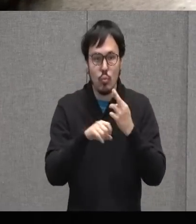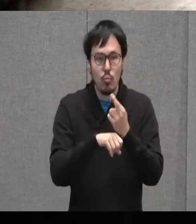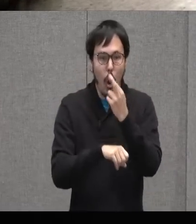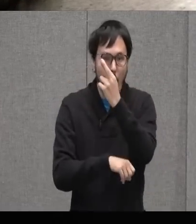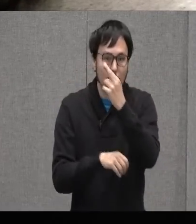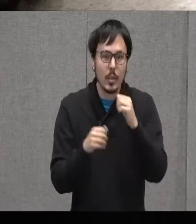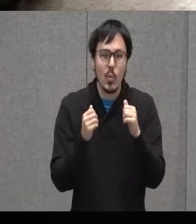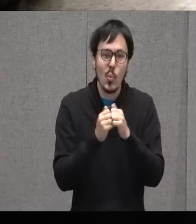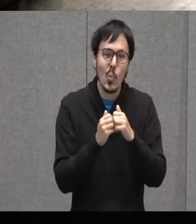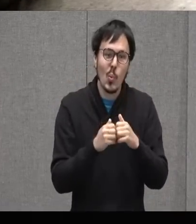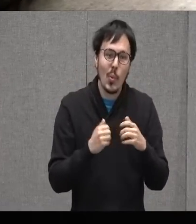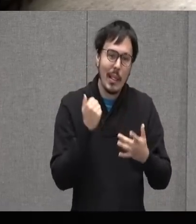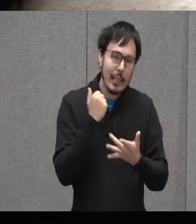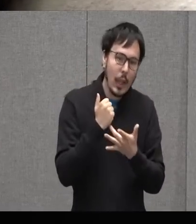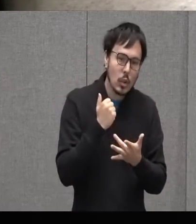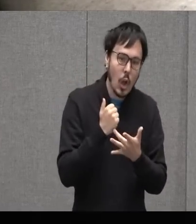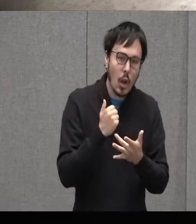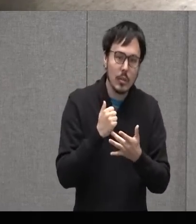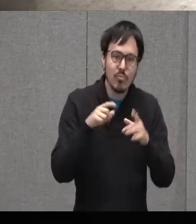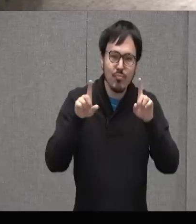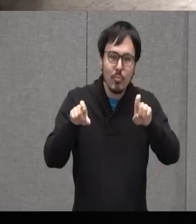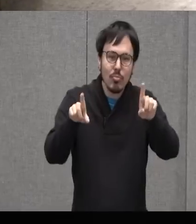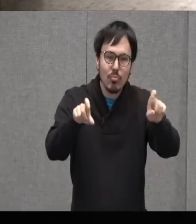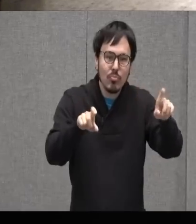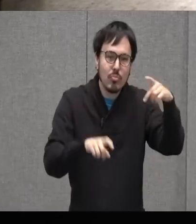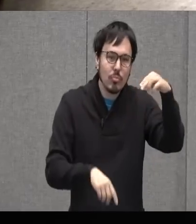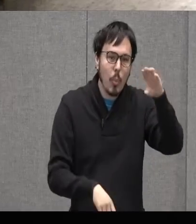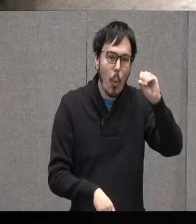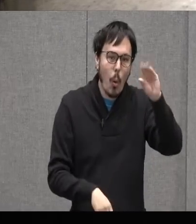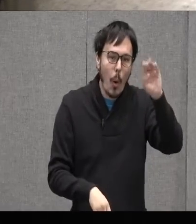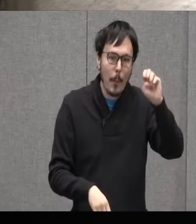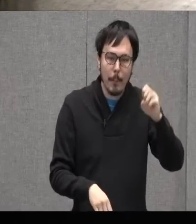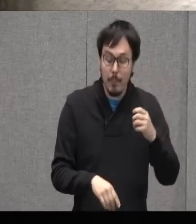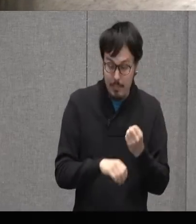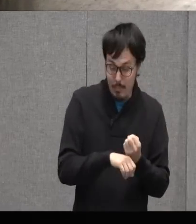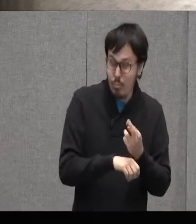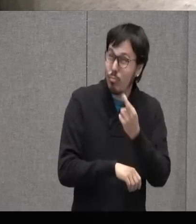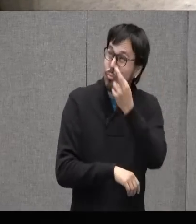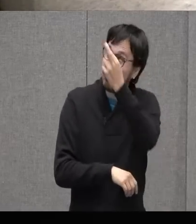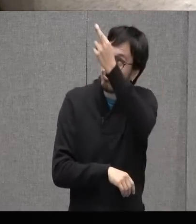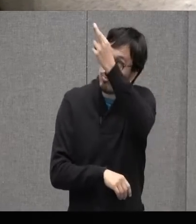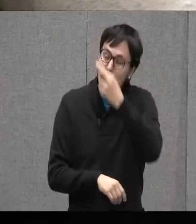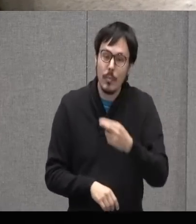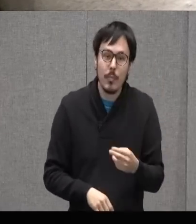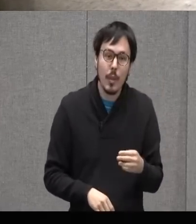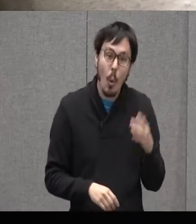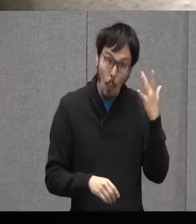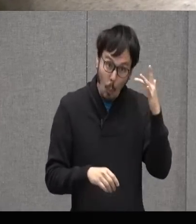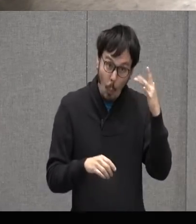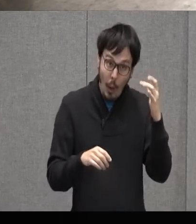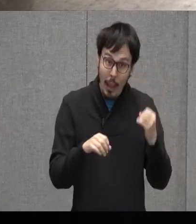for curious aliens like me to find. They sent you math?